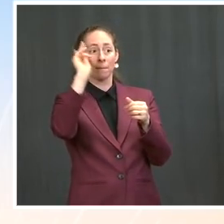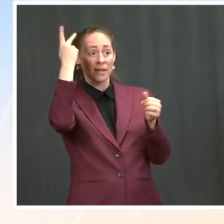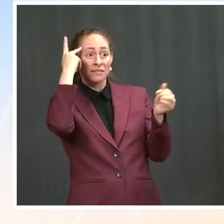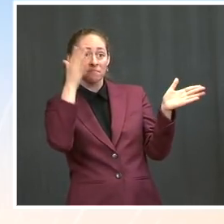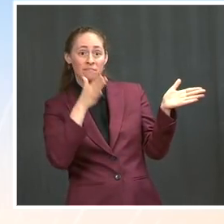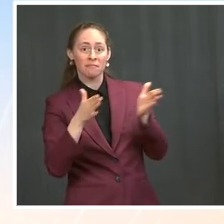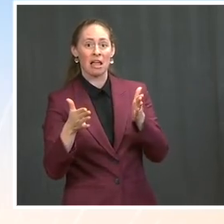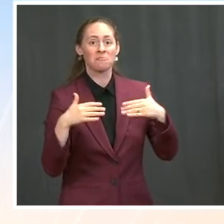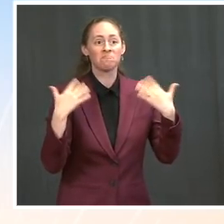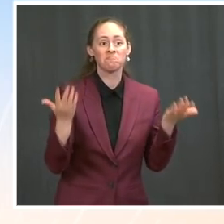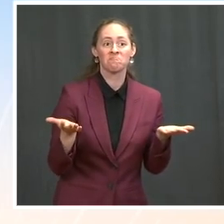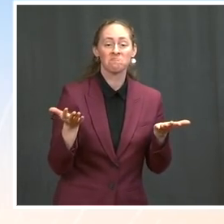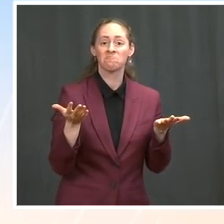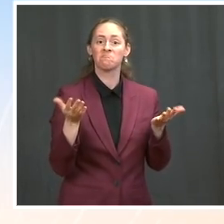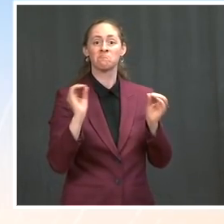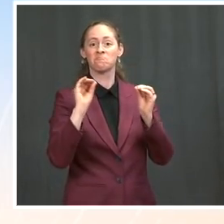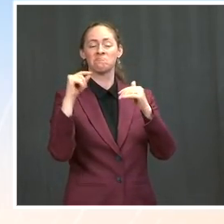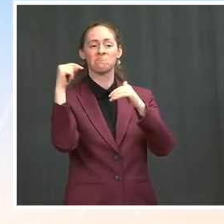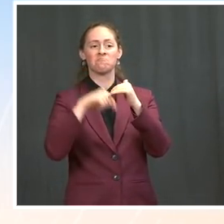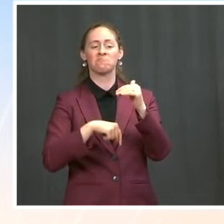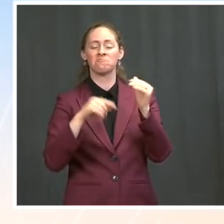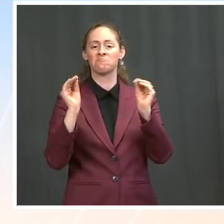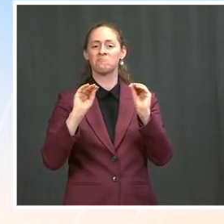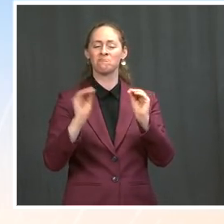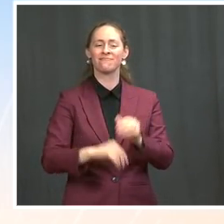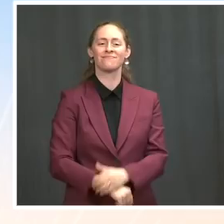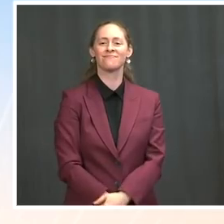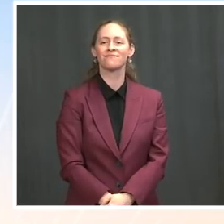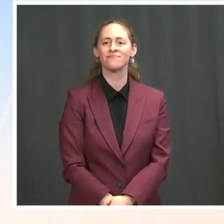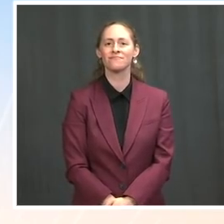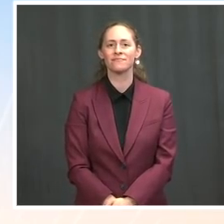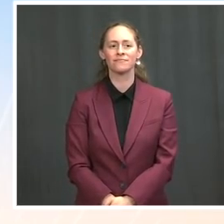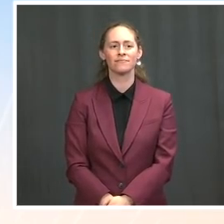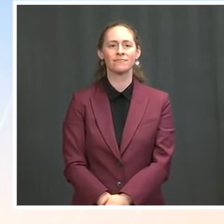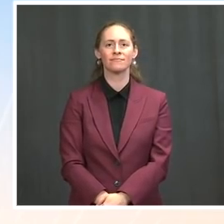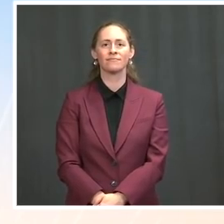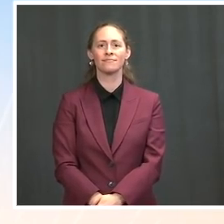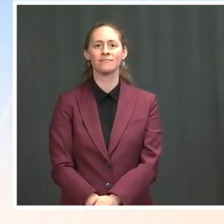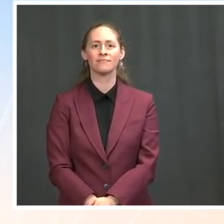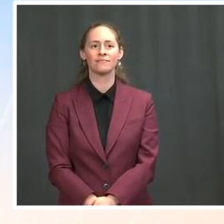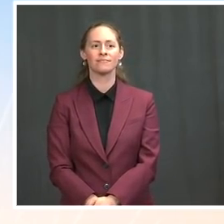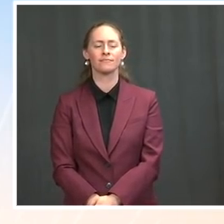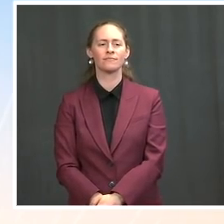I don't have anything to preview for you at this point in time. Go ahead. The Press: Jen, one more question about Iran --